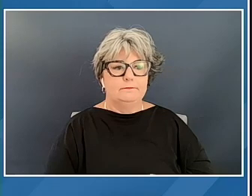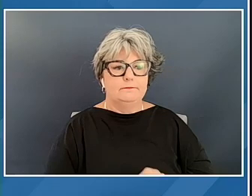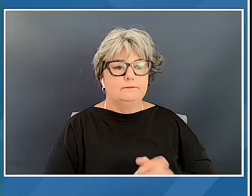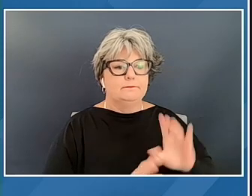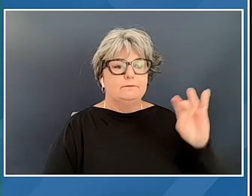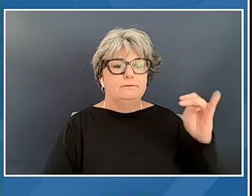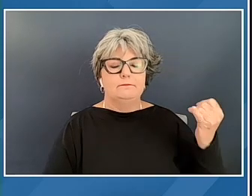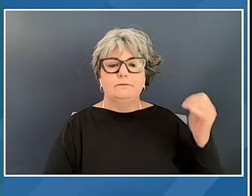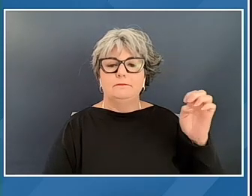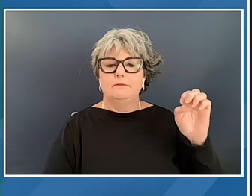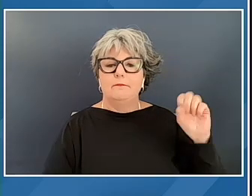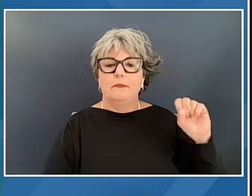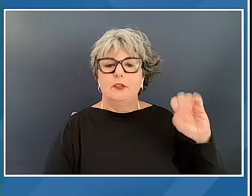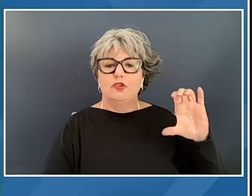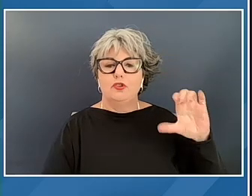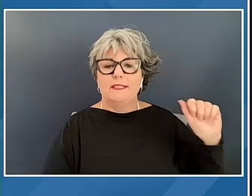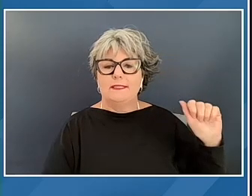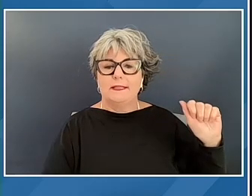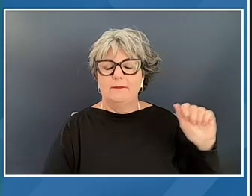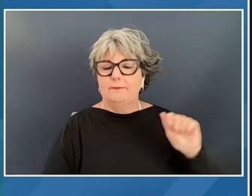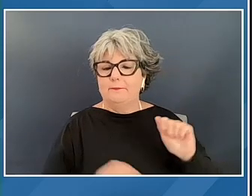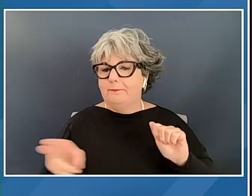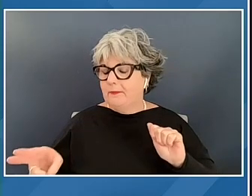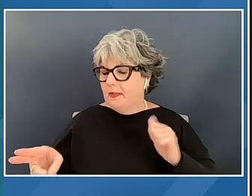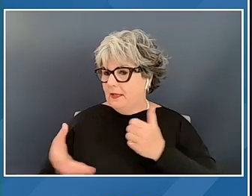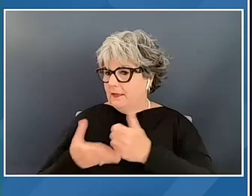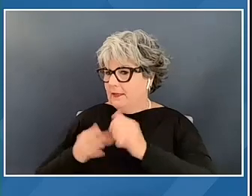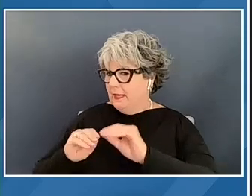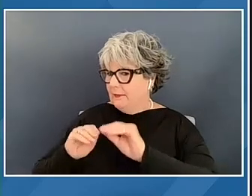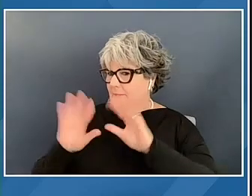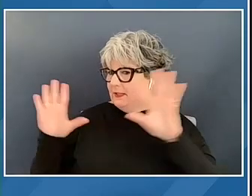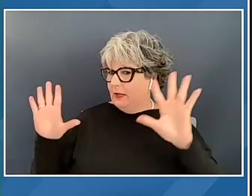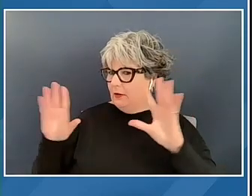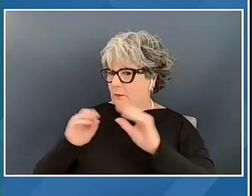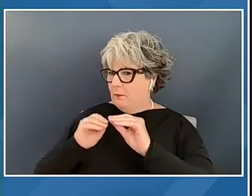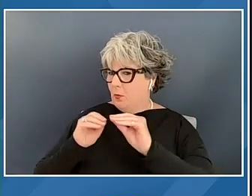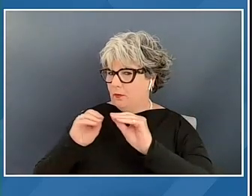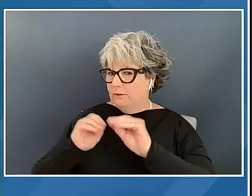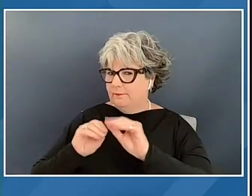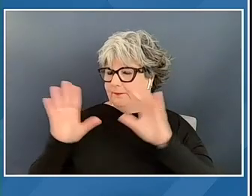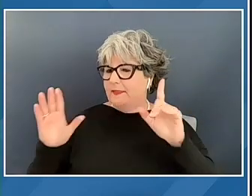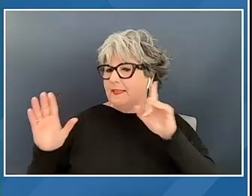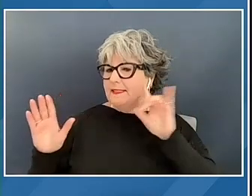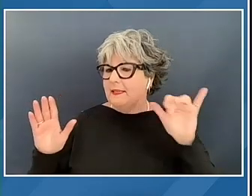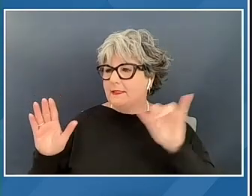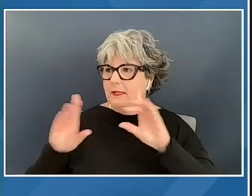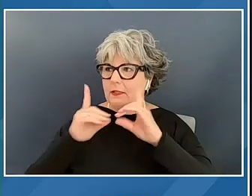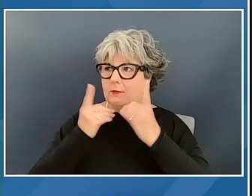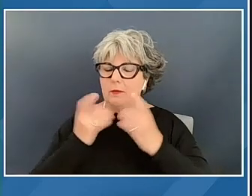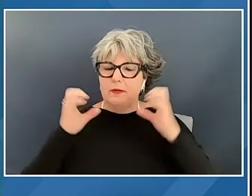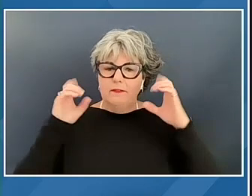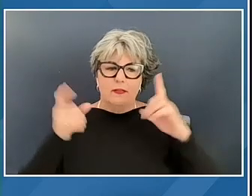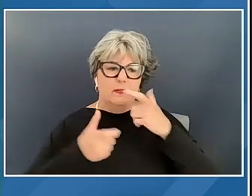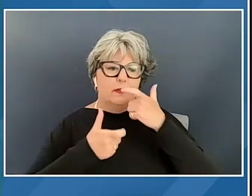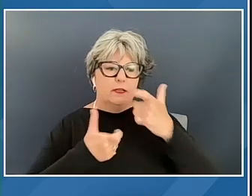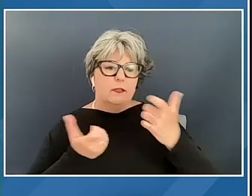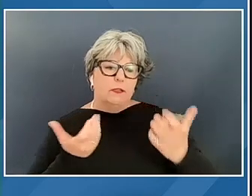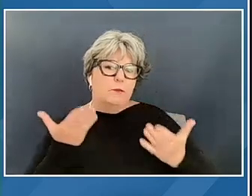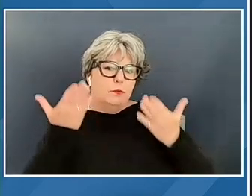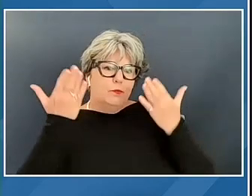Thanks, Tamy, that helps clarify. But just one further clarification. So it sounds like the Department is interested in proposals regarding the